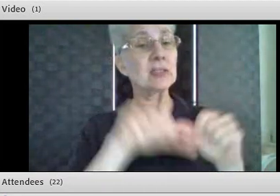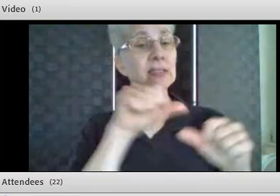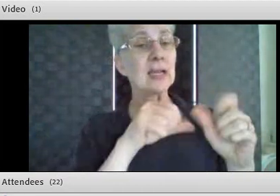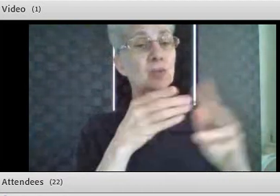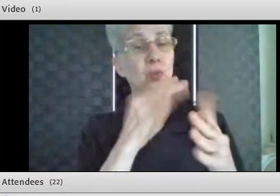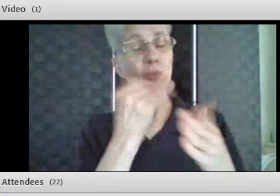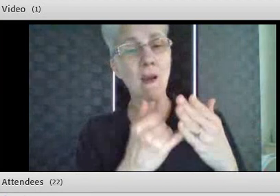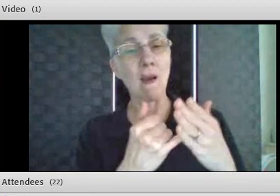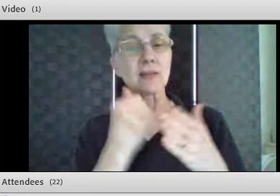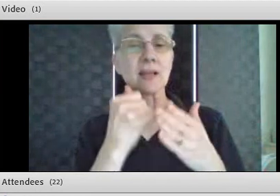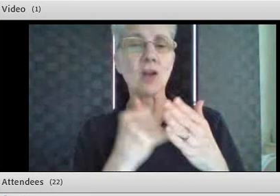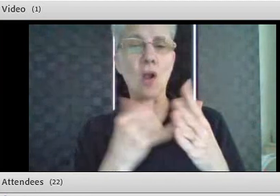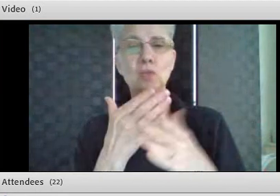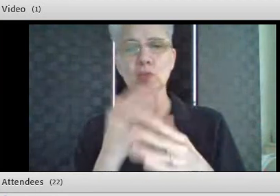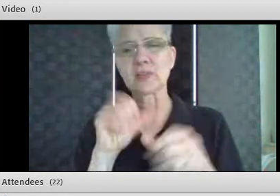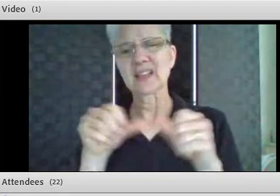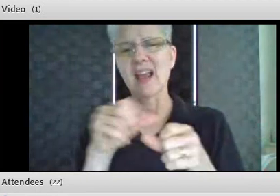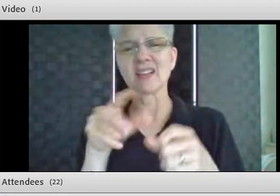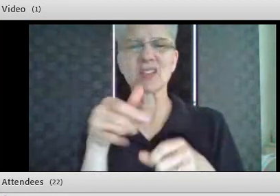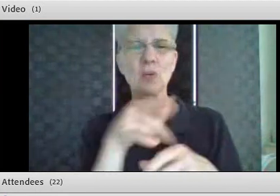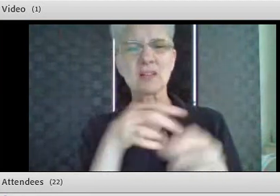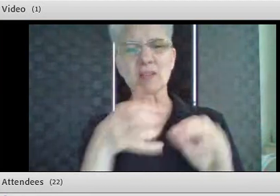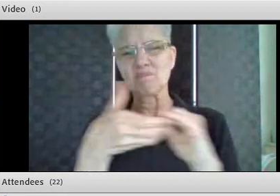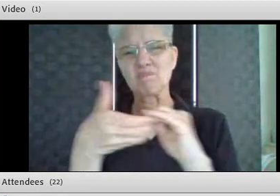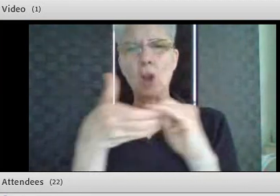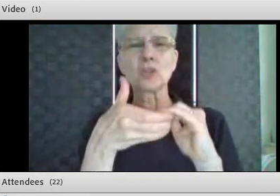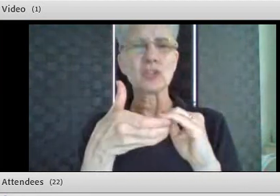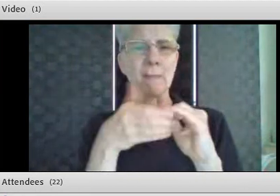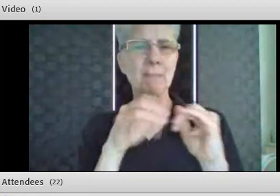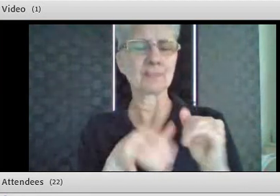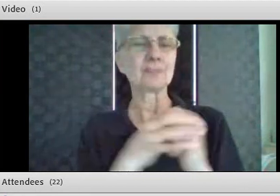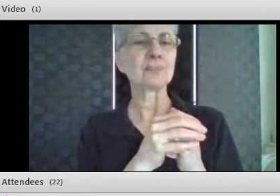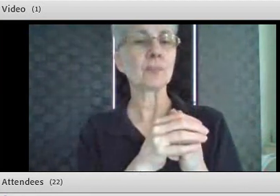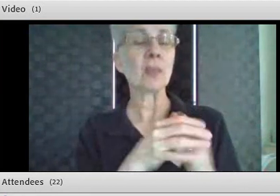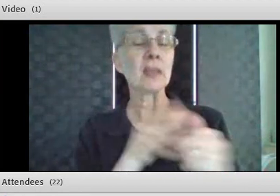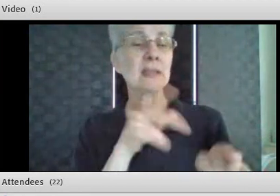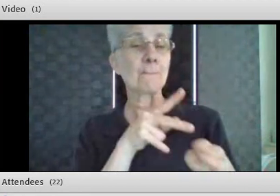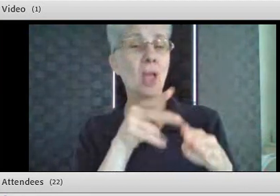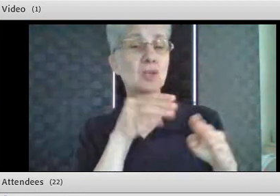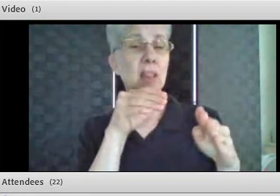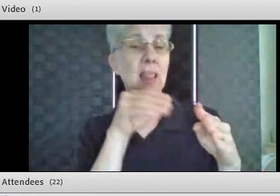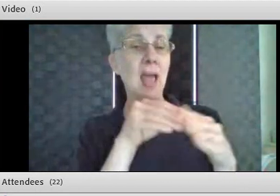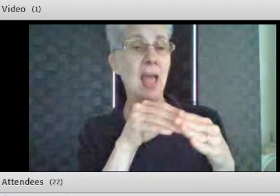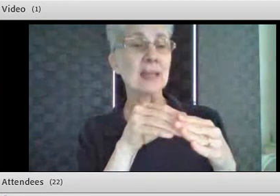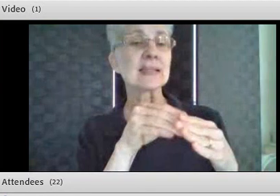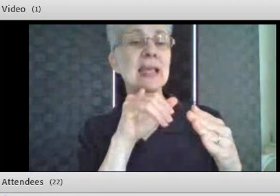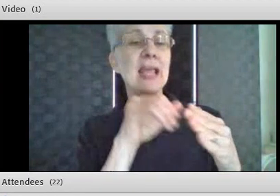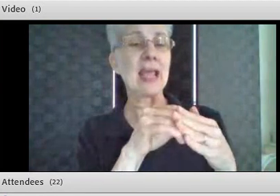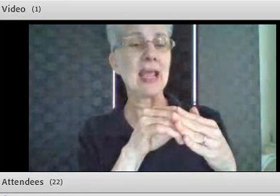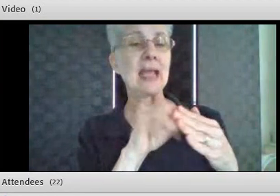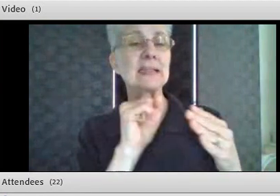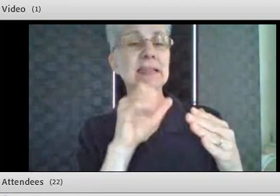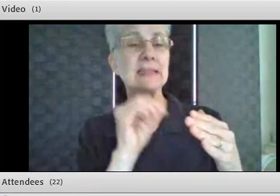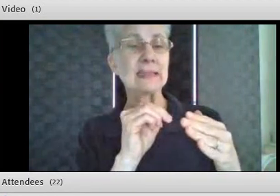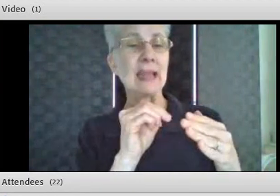and the arts through science, so it's very much a partnership. He specializes in the S.T.E.A.M. curriculum and program design.